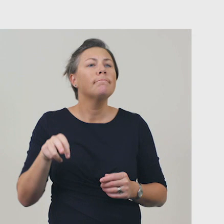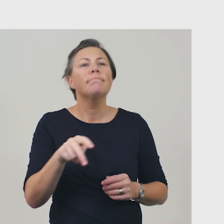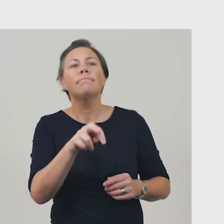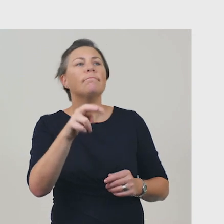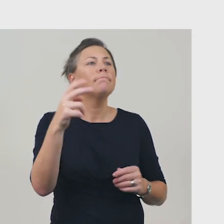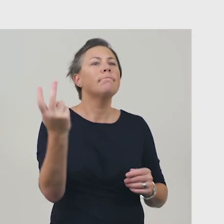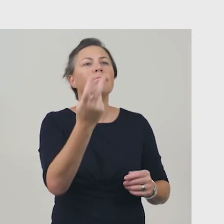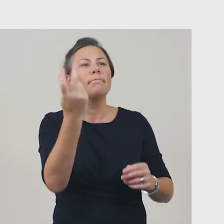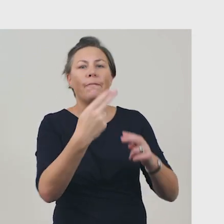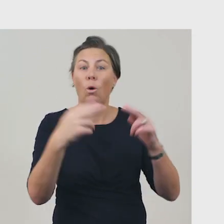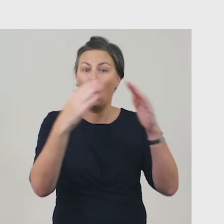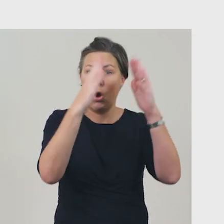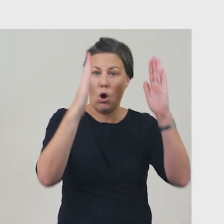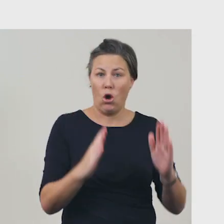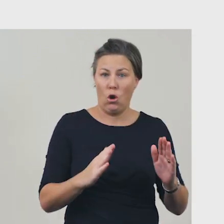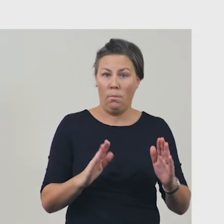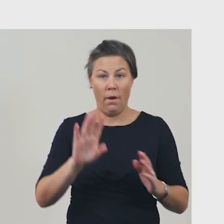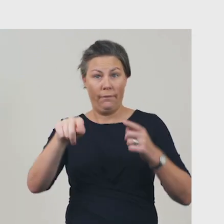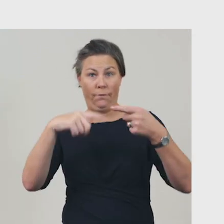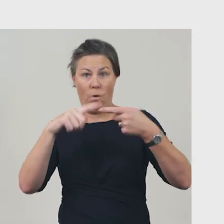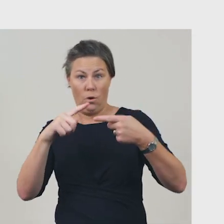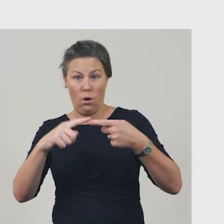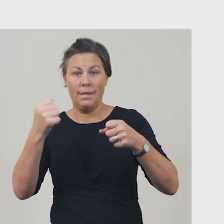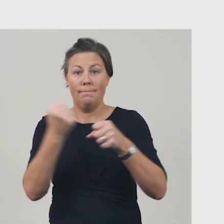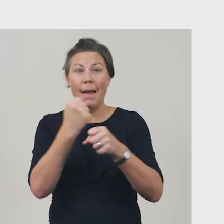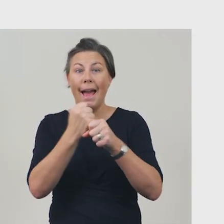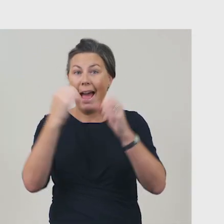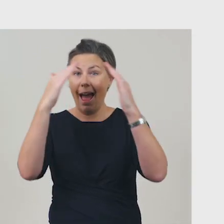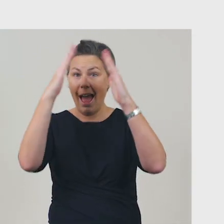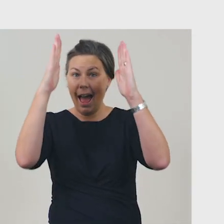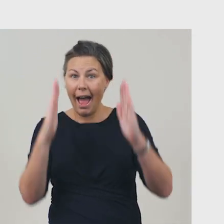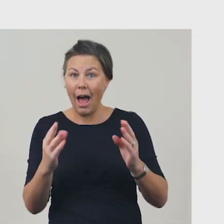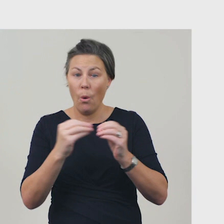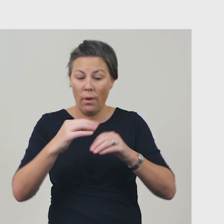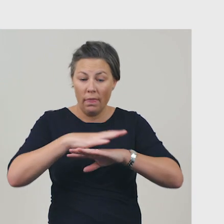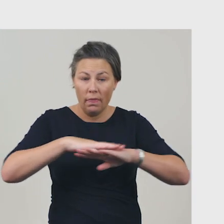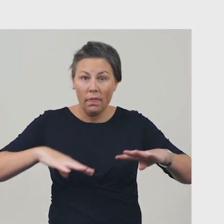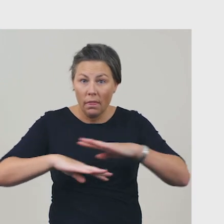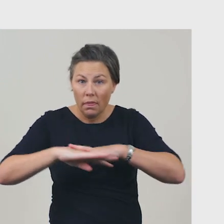The first little pig built a house of straw. The second little pig built a house of sticks.